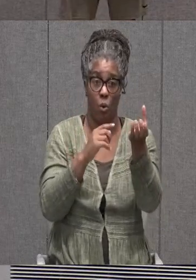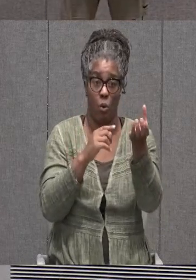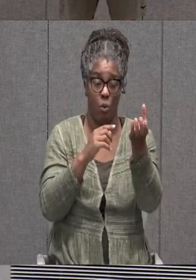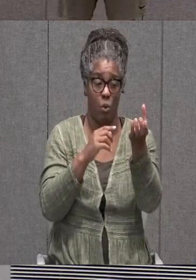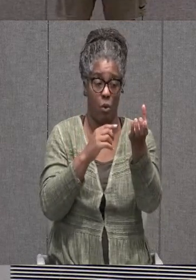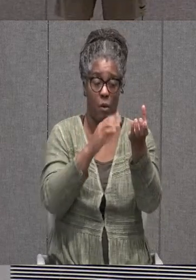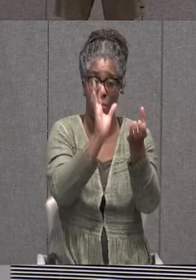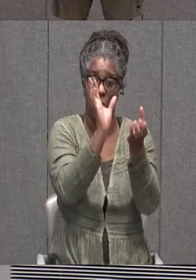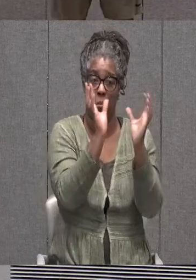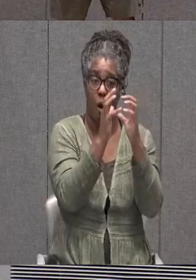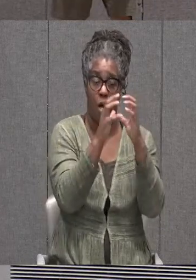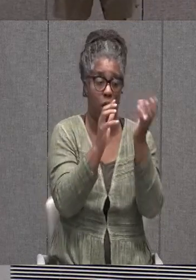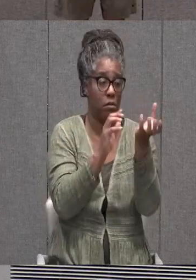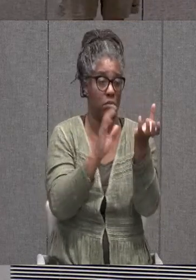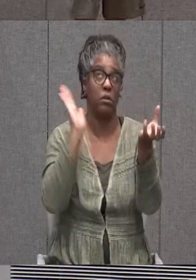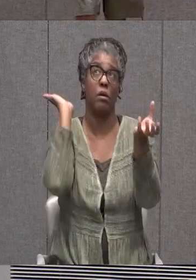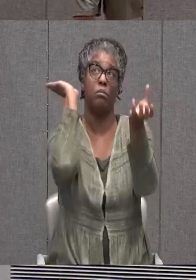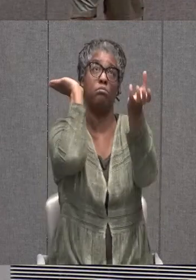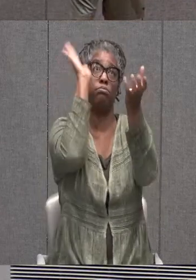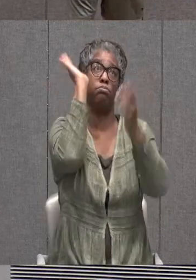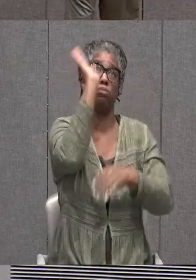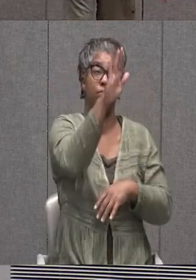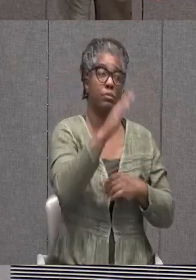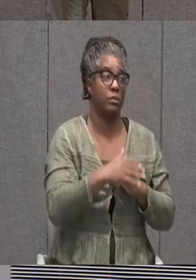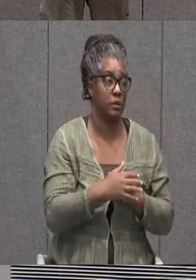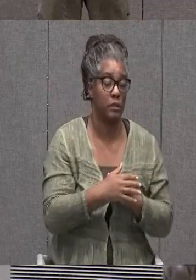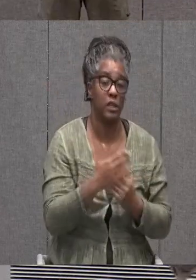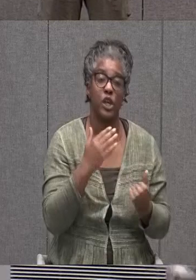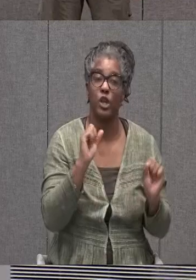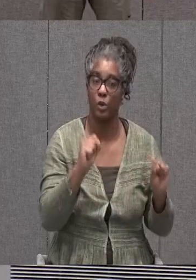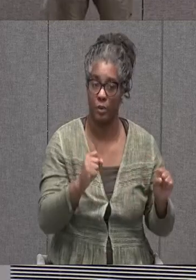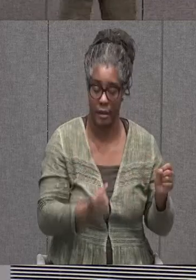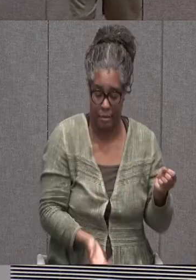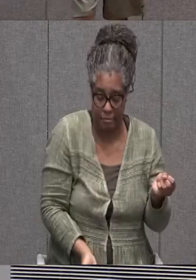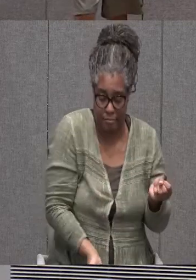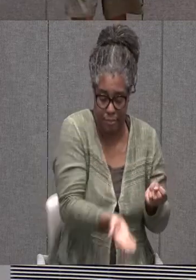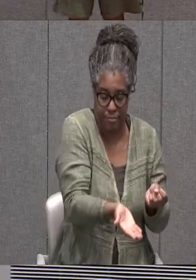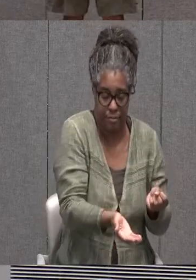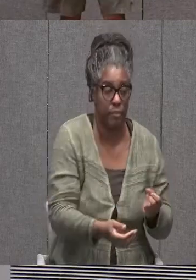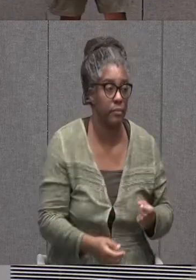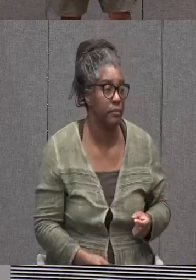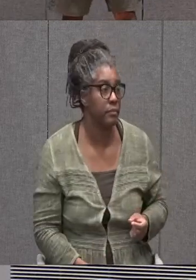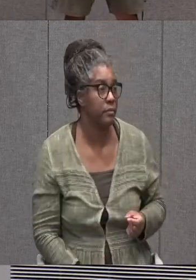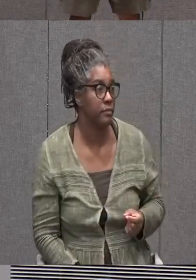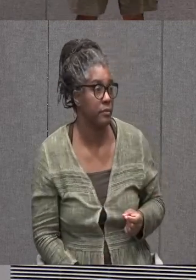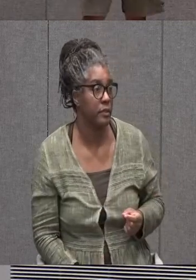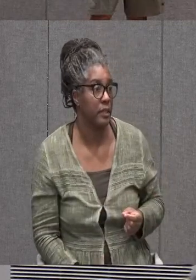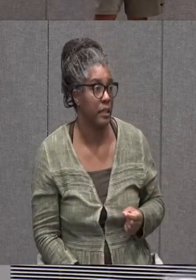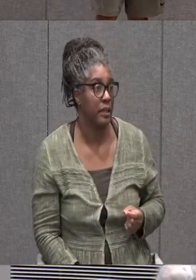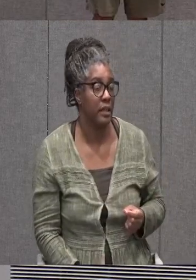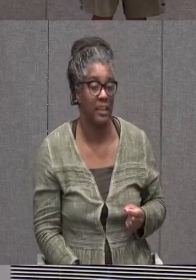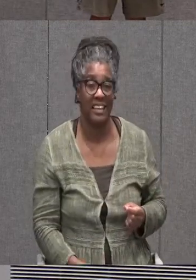or you're gonna do underhand, like we did it with our tosses last week. We don't have too much room up here,